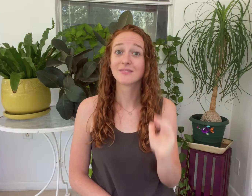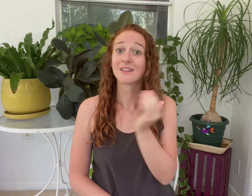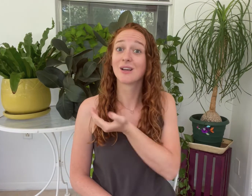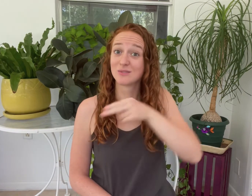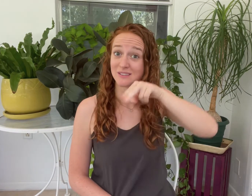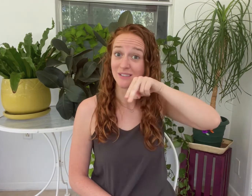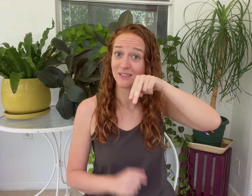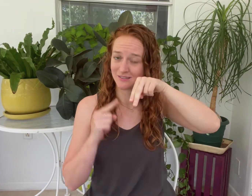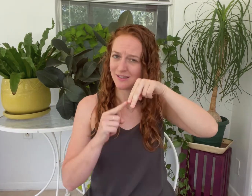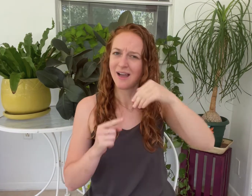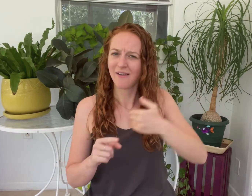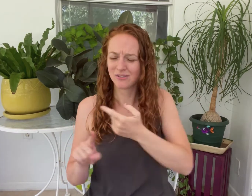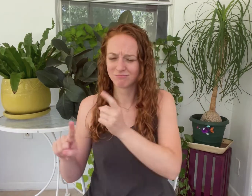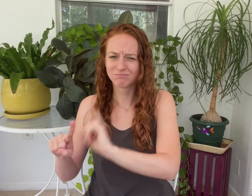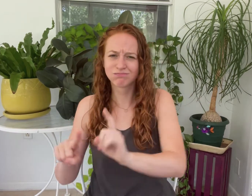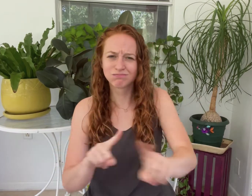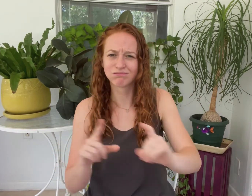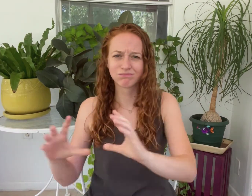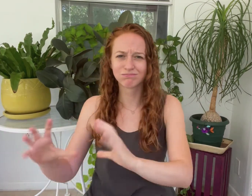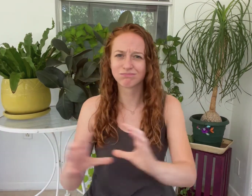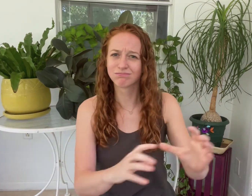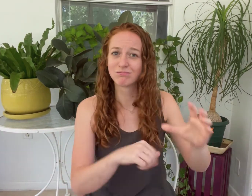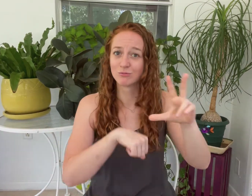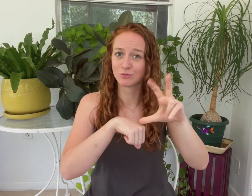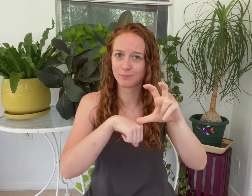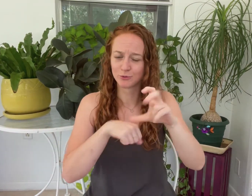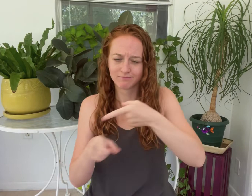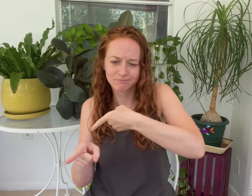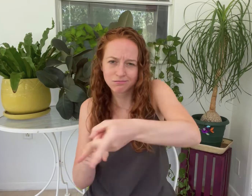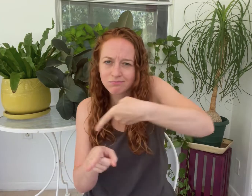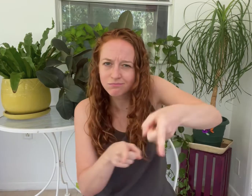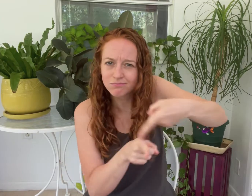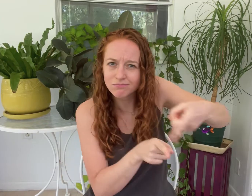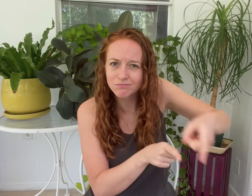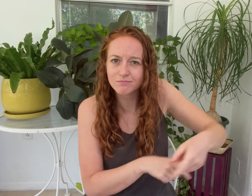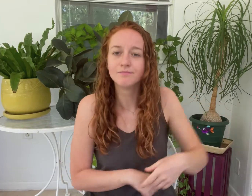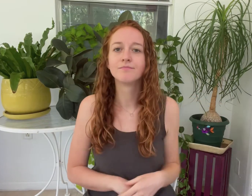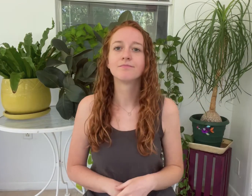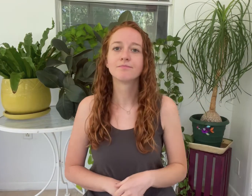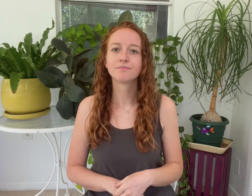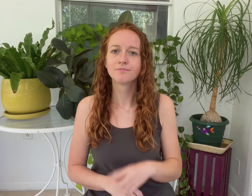On our tongue, we have separate receptors for different tastes,